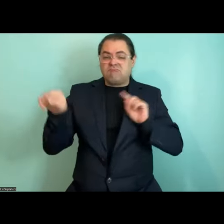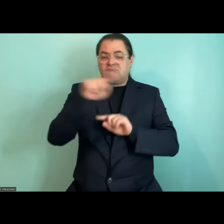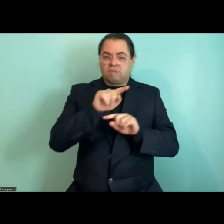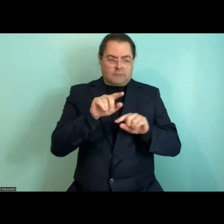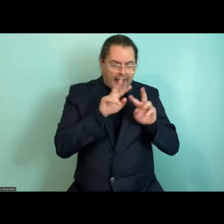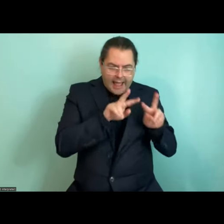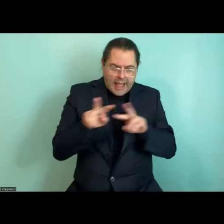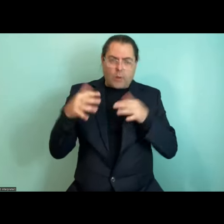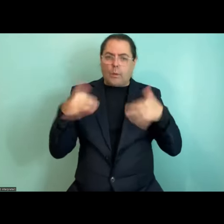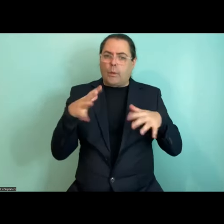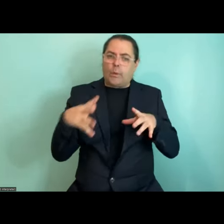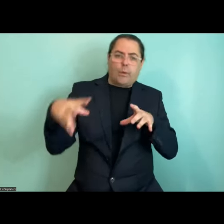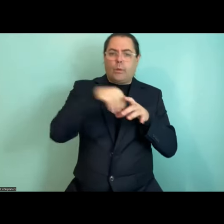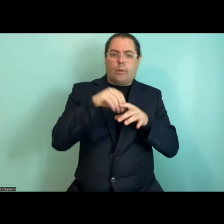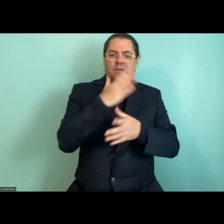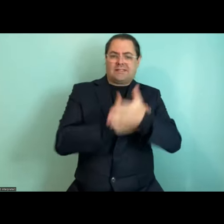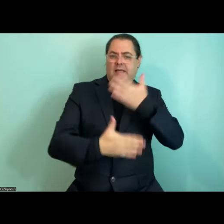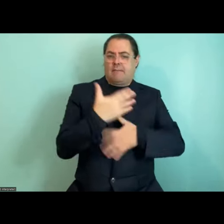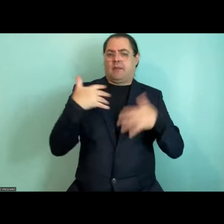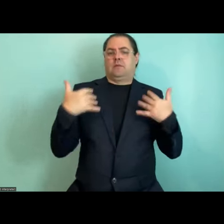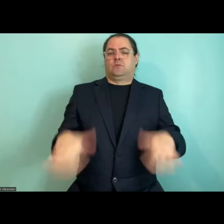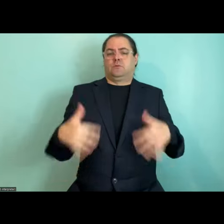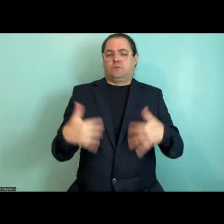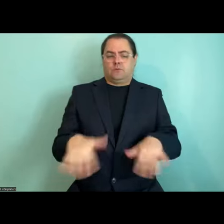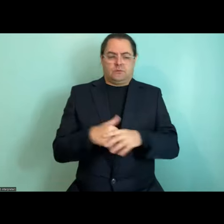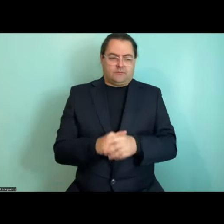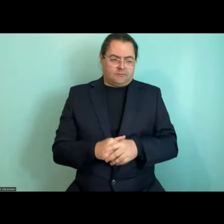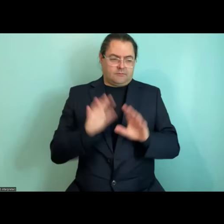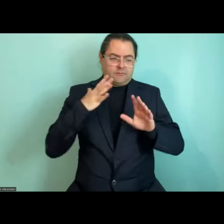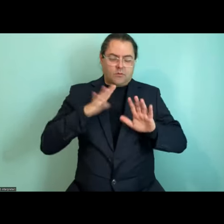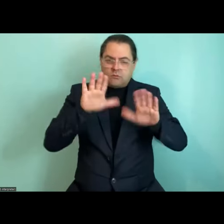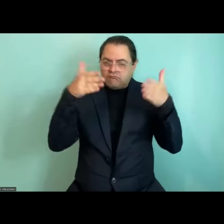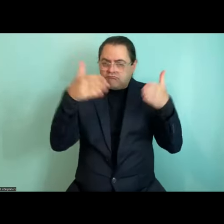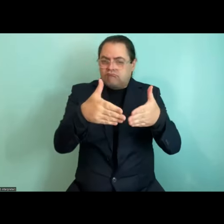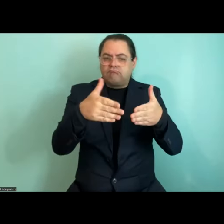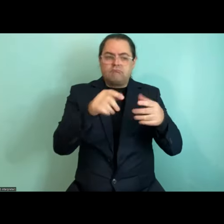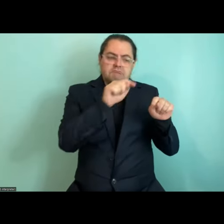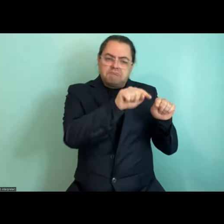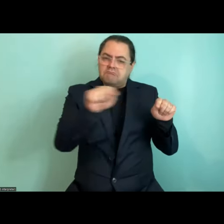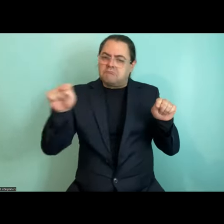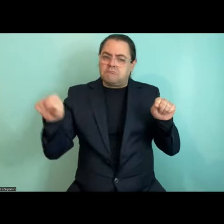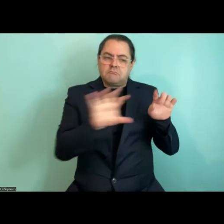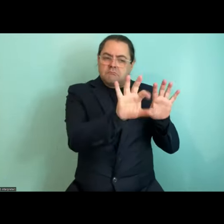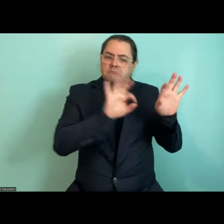potential epic new the party for enter a song. 09:58:45 Money parallelism puppies illicit